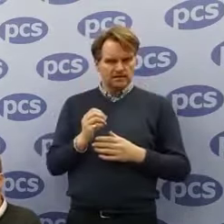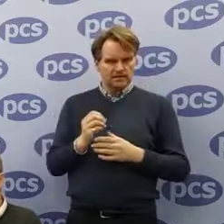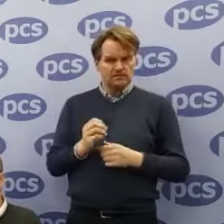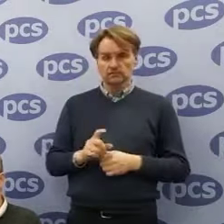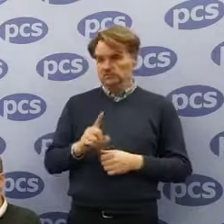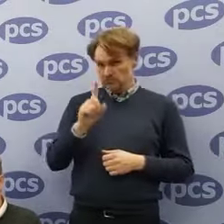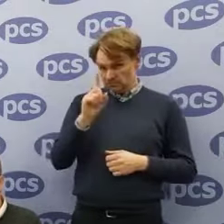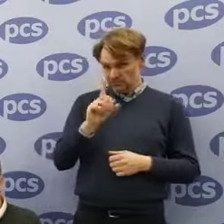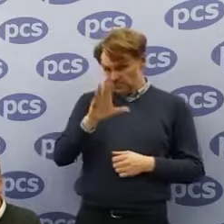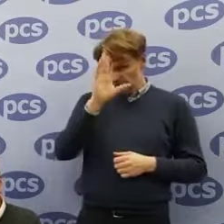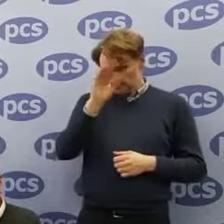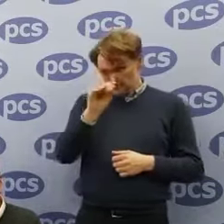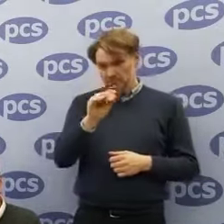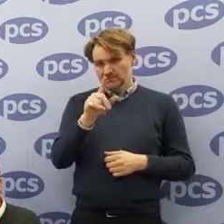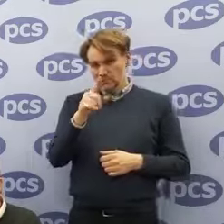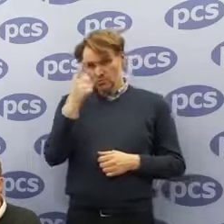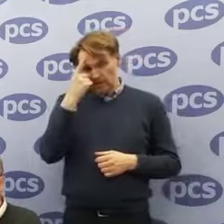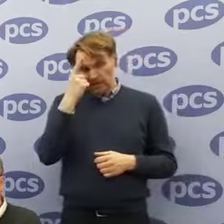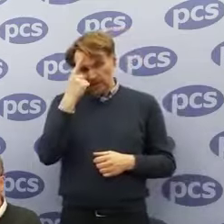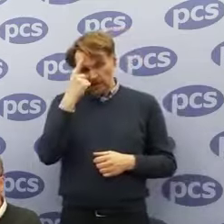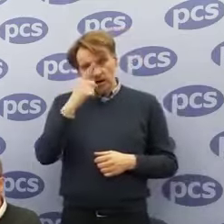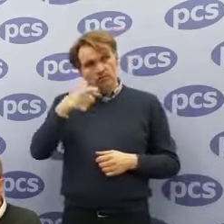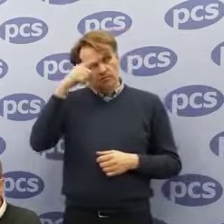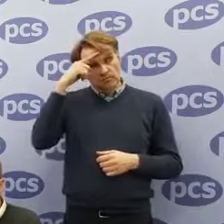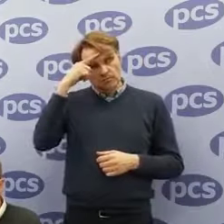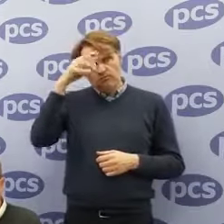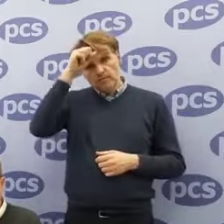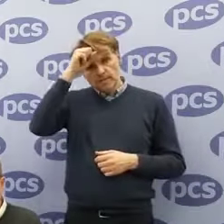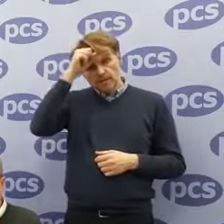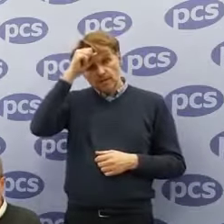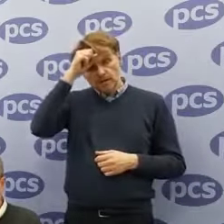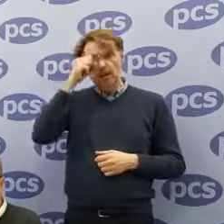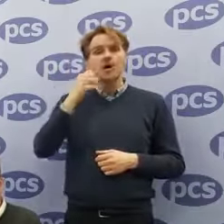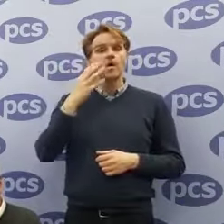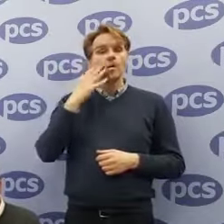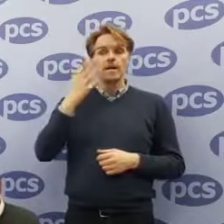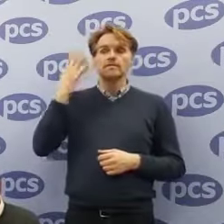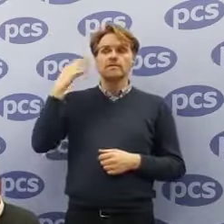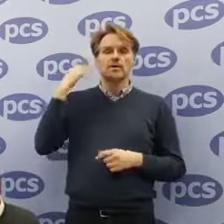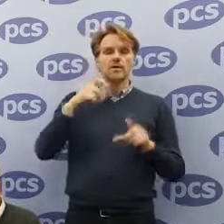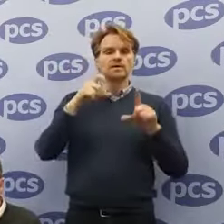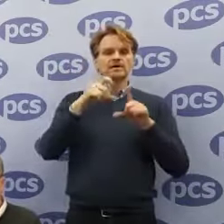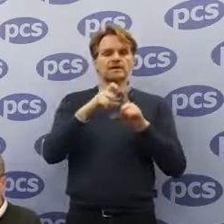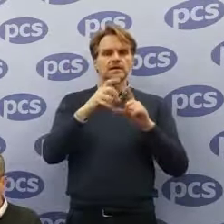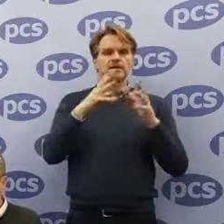just to remind ourselves also that when we did the DWP Employee Deal, which of